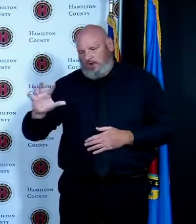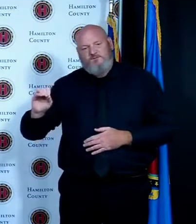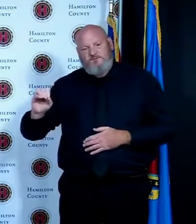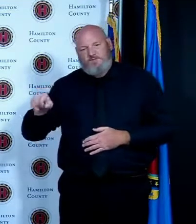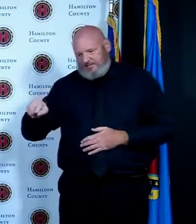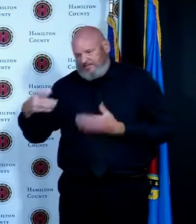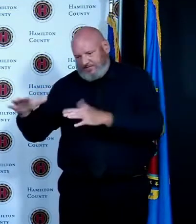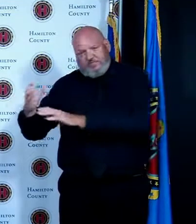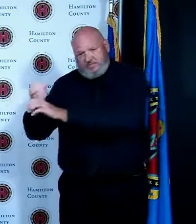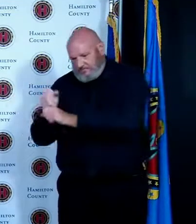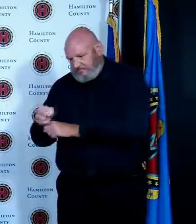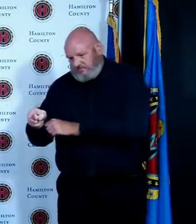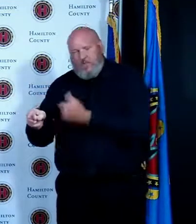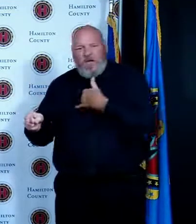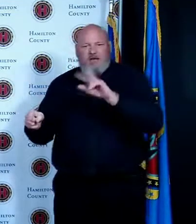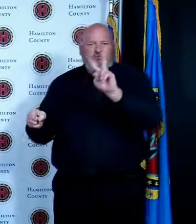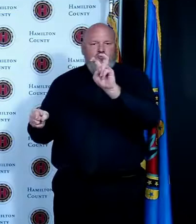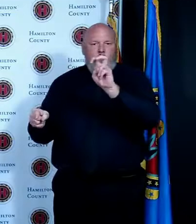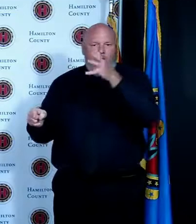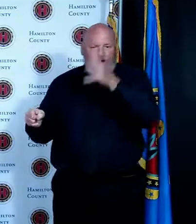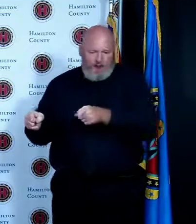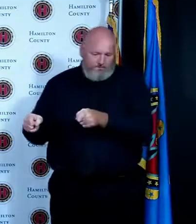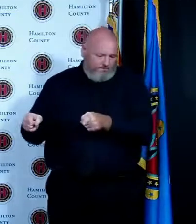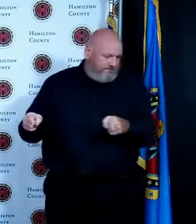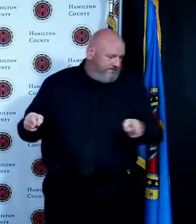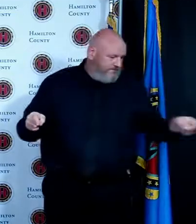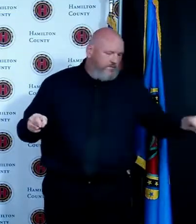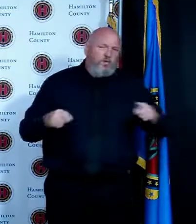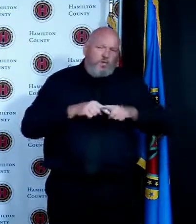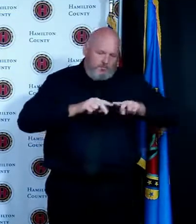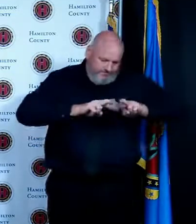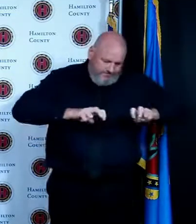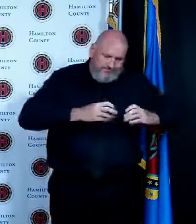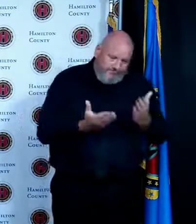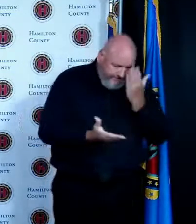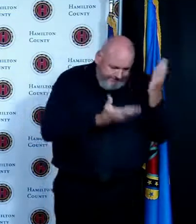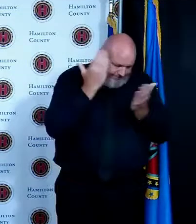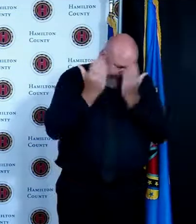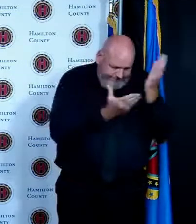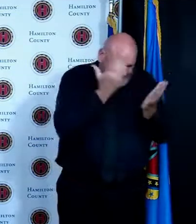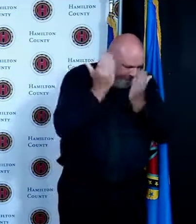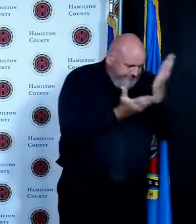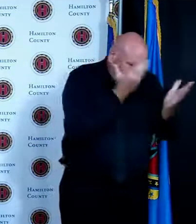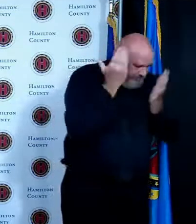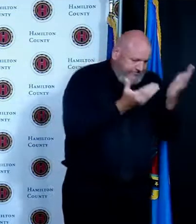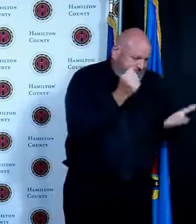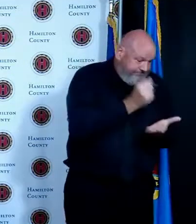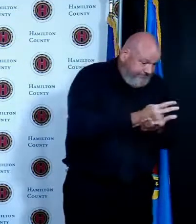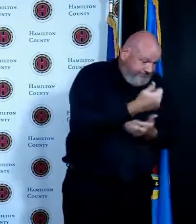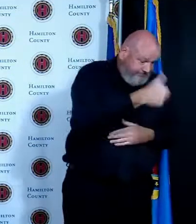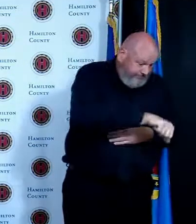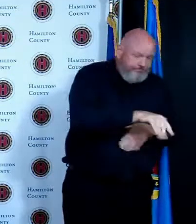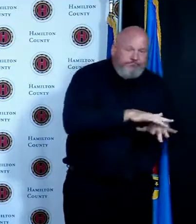quickly verified and the funding will be out the door to them as well we expect to wrap up this initial round of funding later this